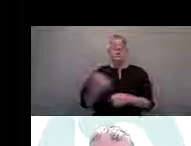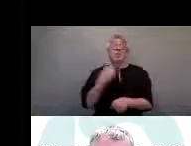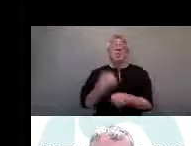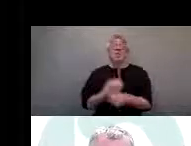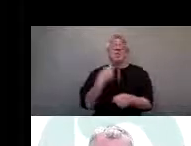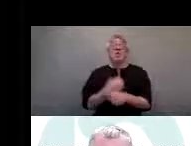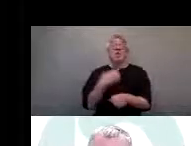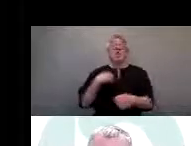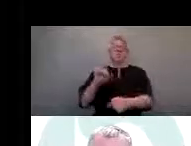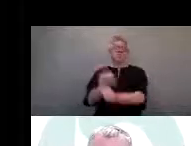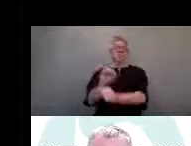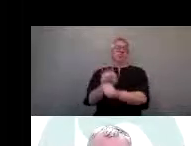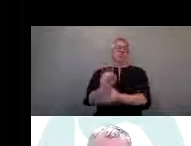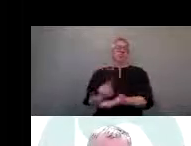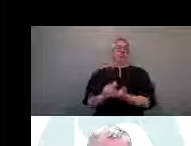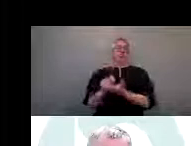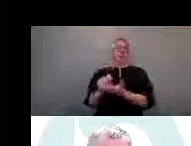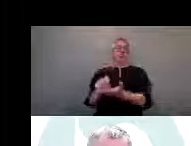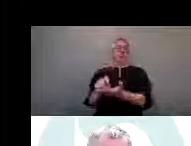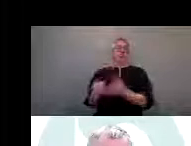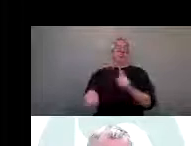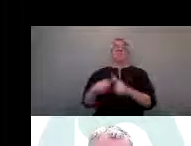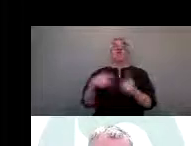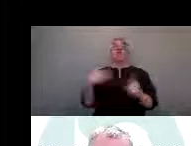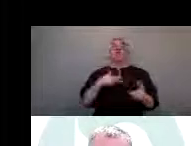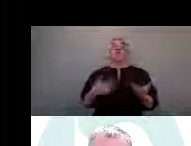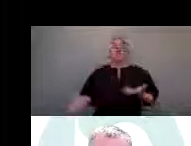. I am a occupational therapist by